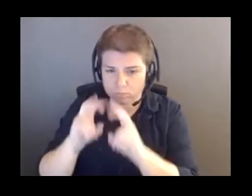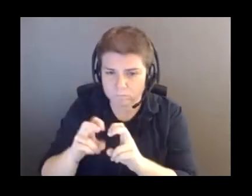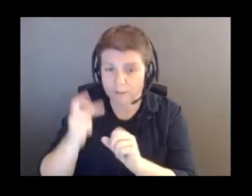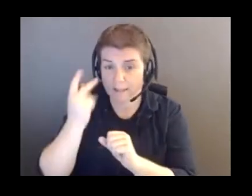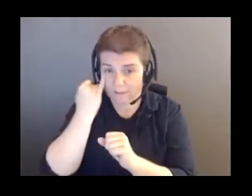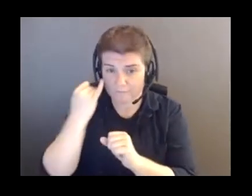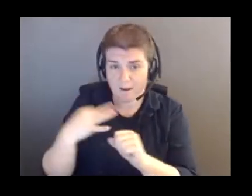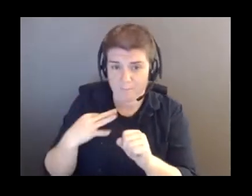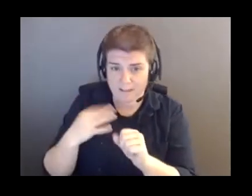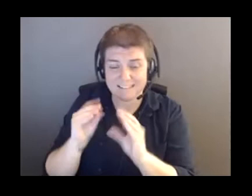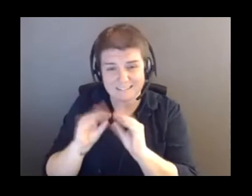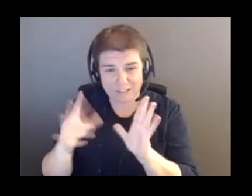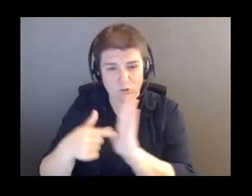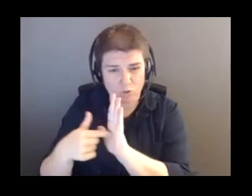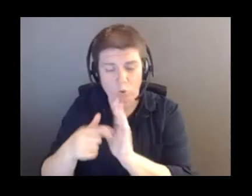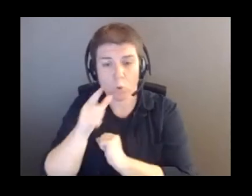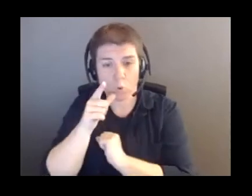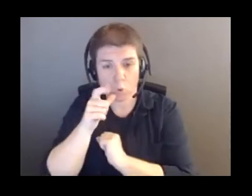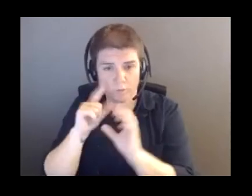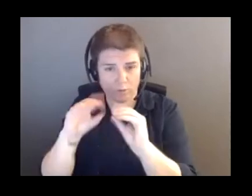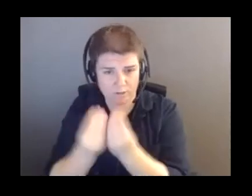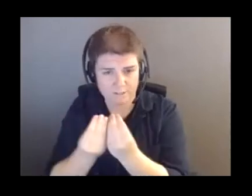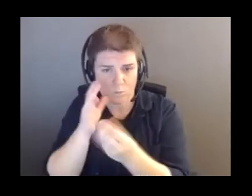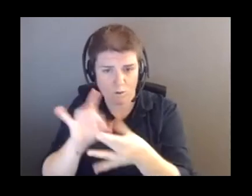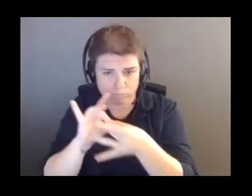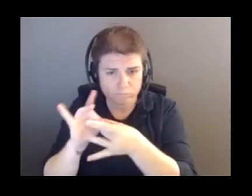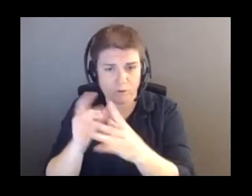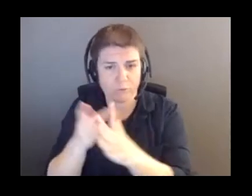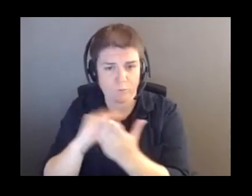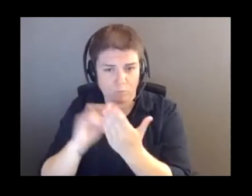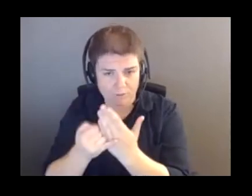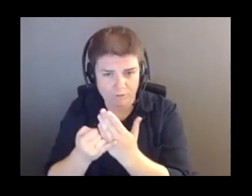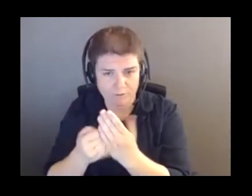demonstrated who the organization will connect with through this project. This could include